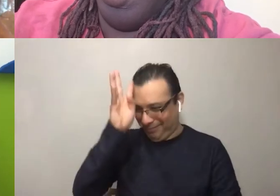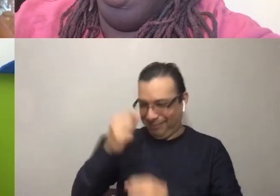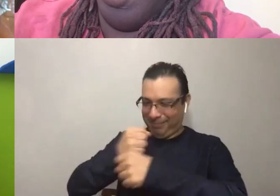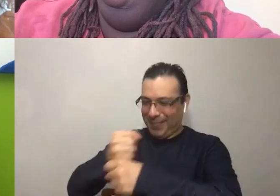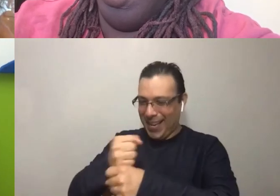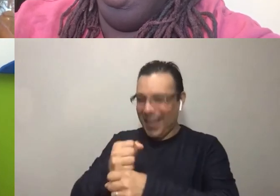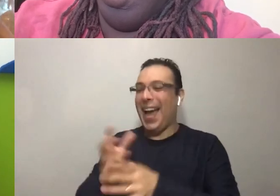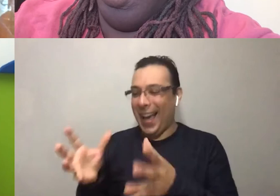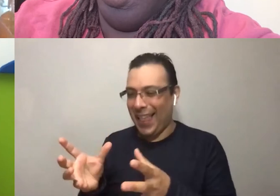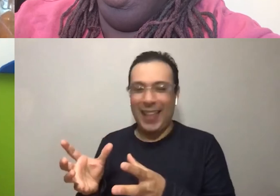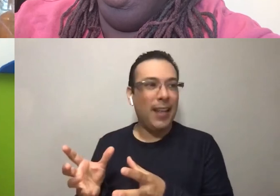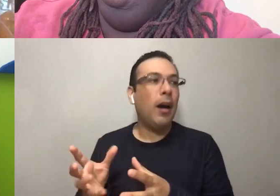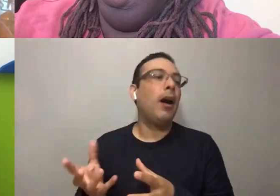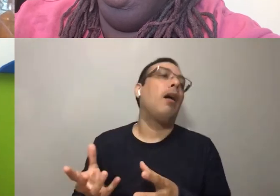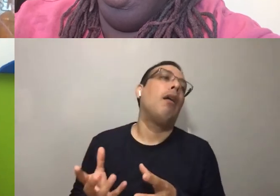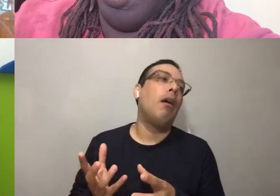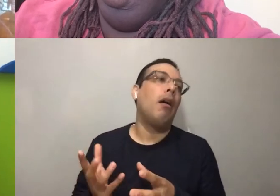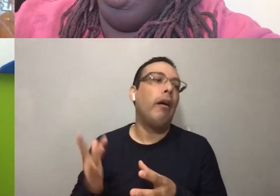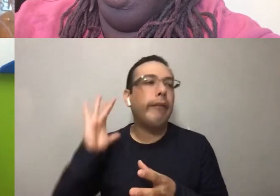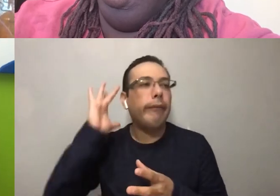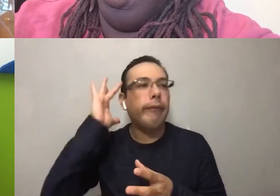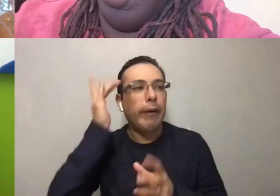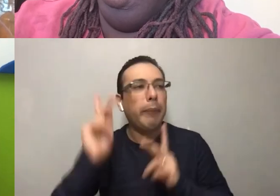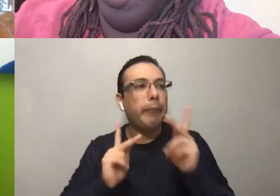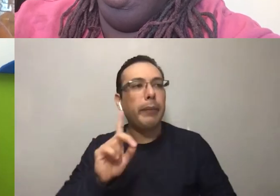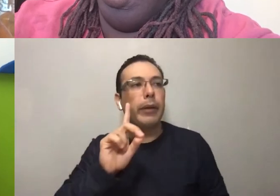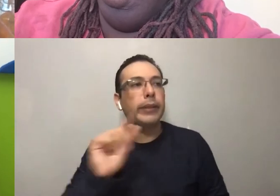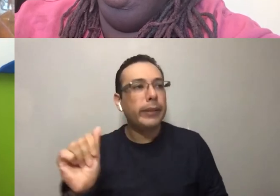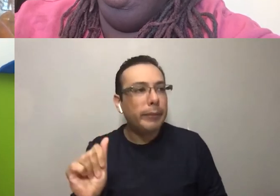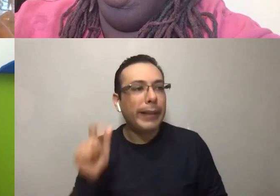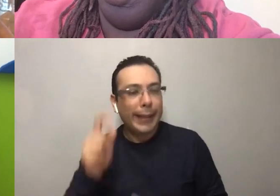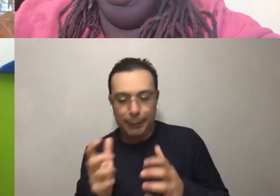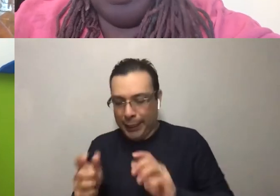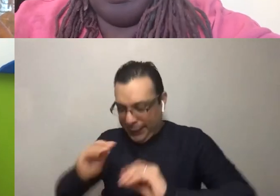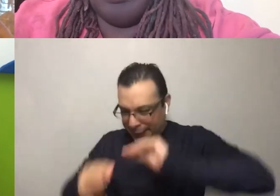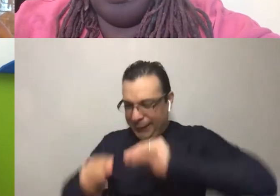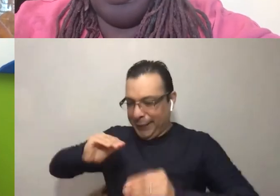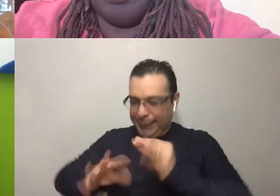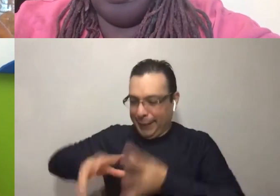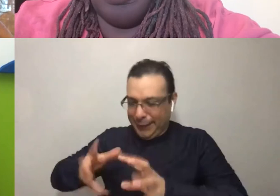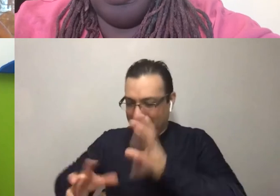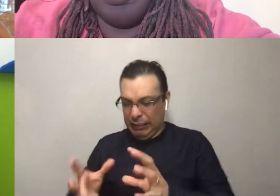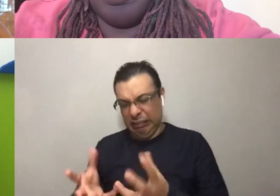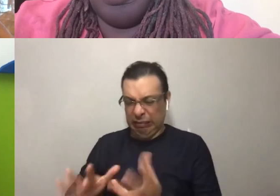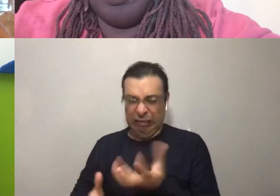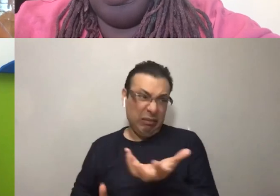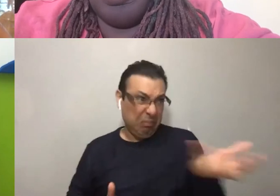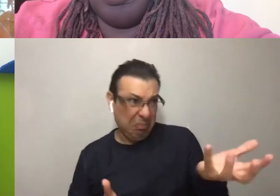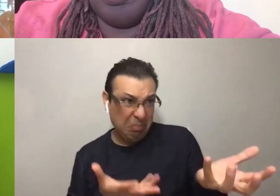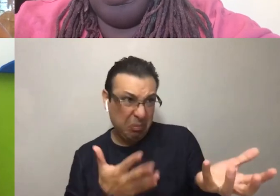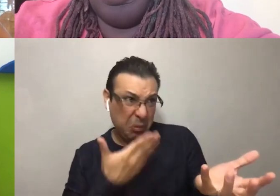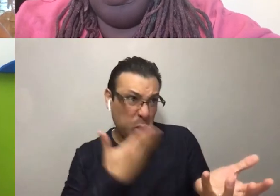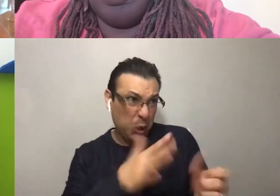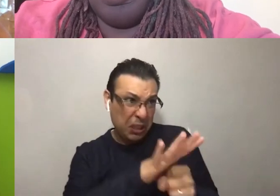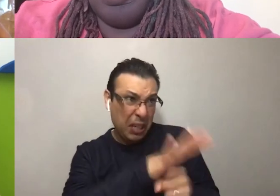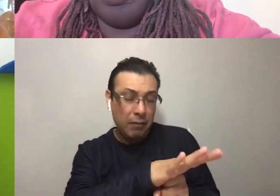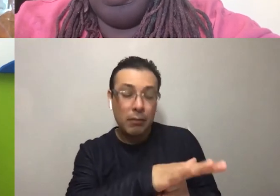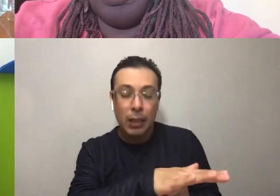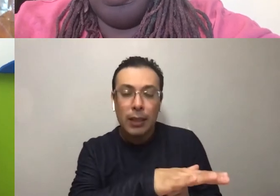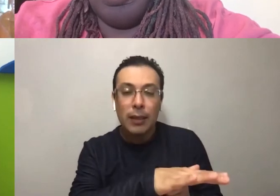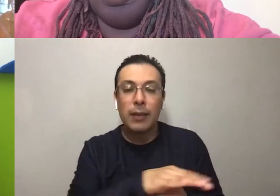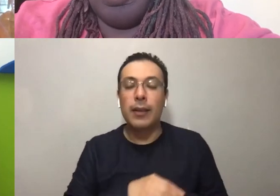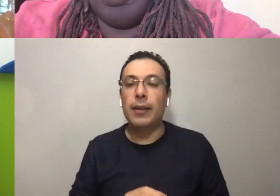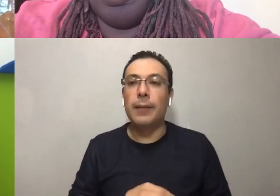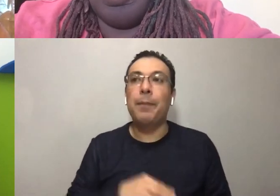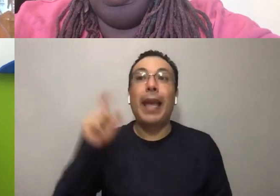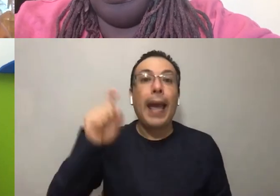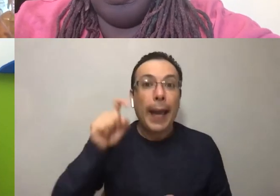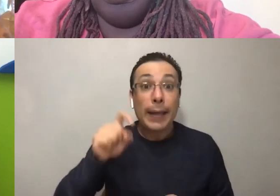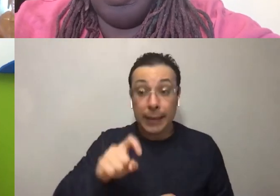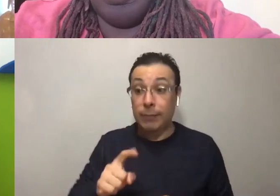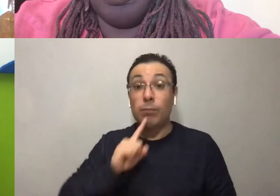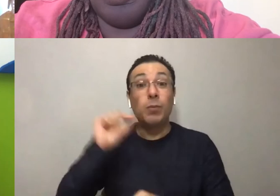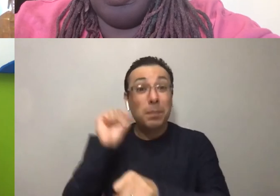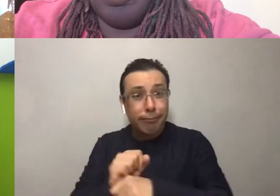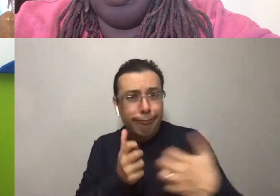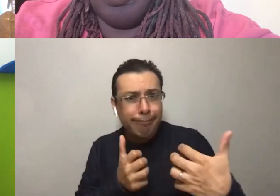Which is how sometimes we come up with solutions that are as bad as they are. And I think we have to do it in a meaningful way—not like tokenism. That’s another thing we see a lot.